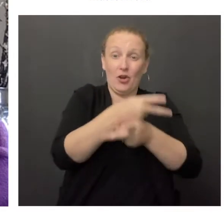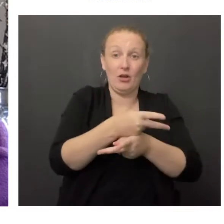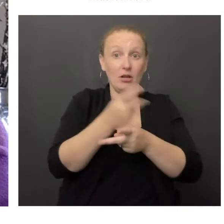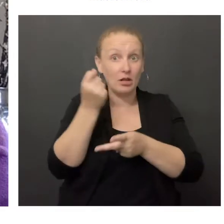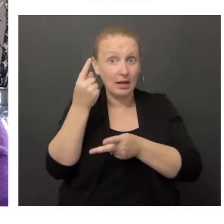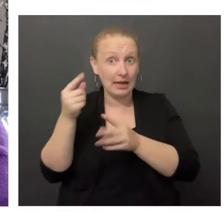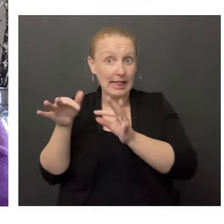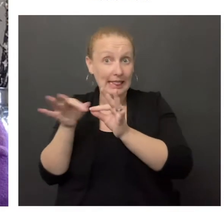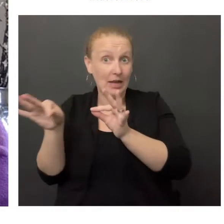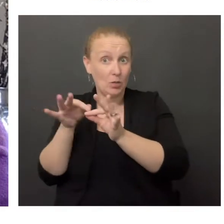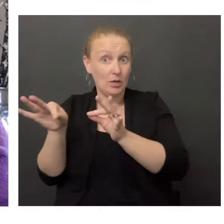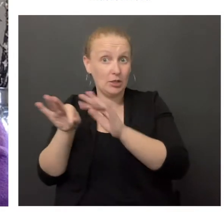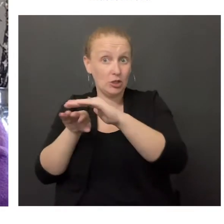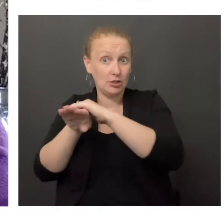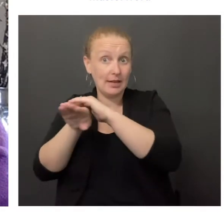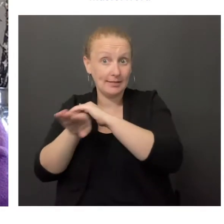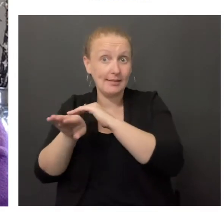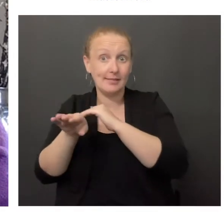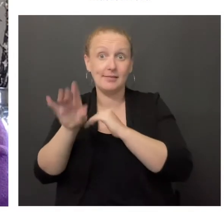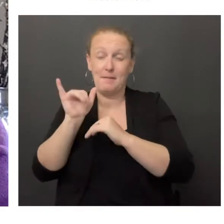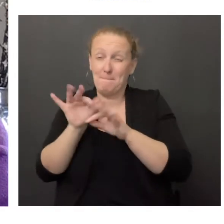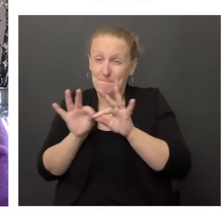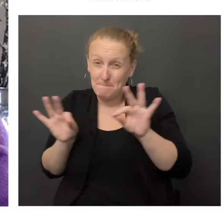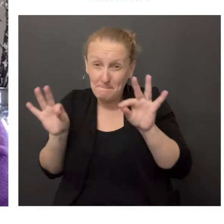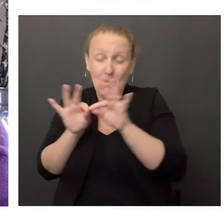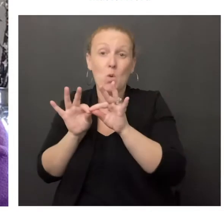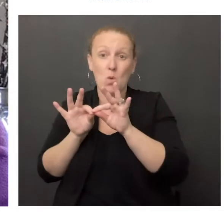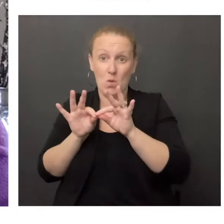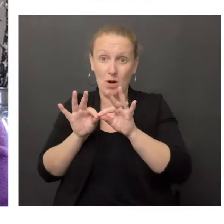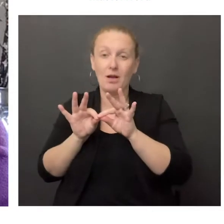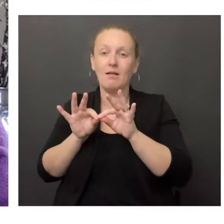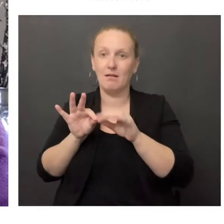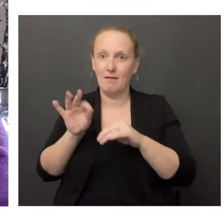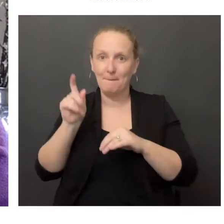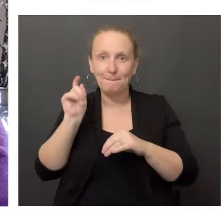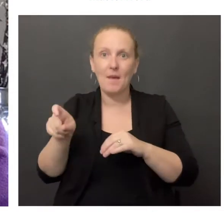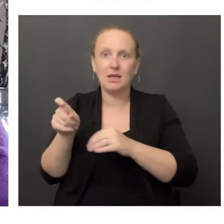to patient care. How can we keep them there, but also